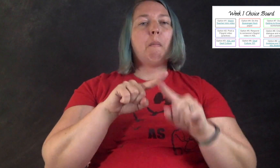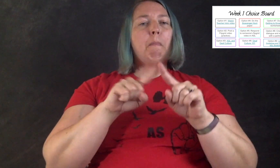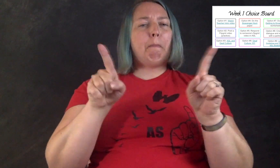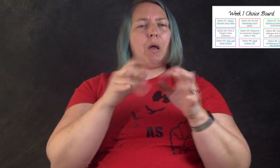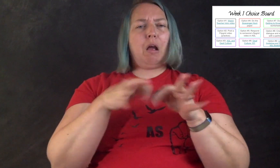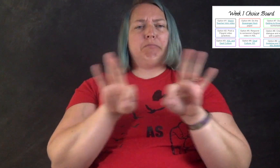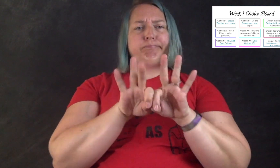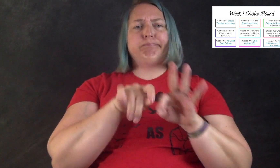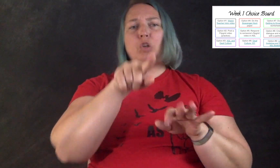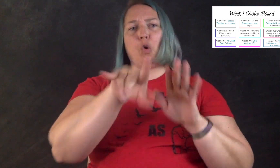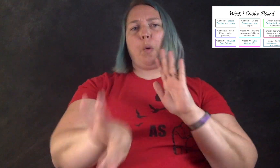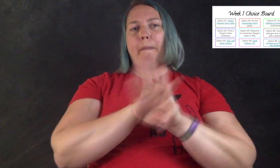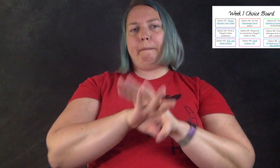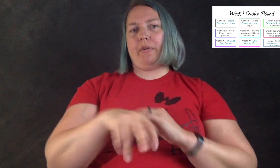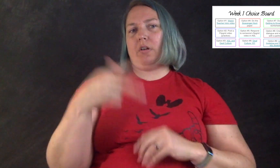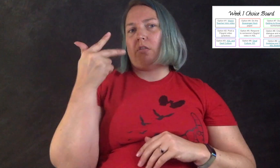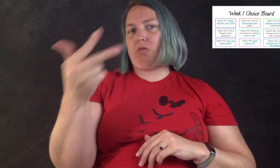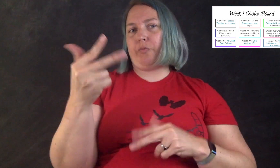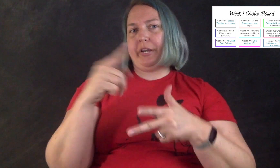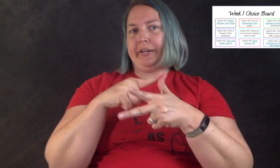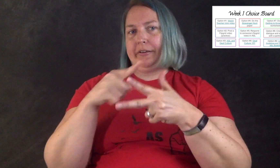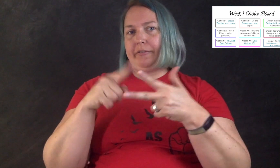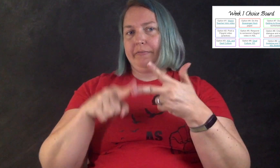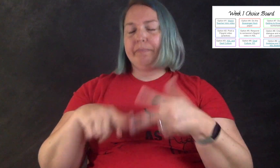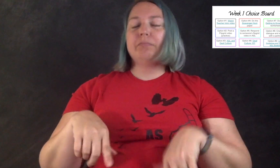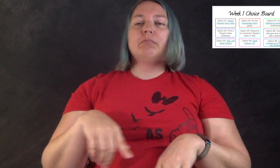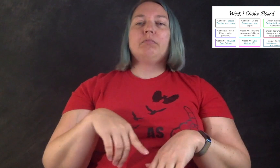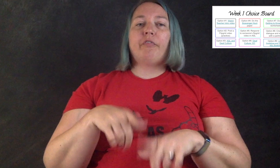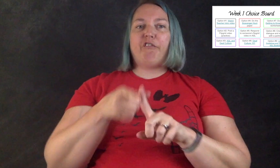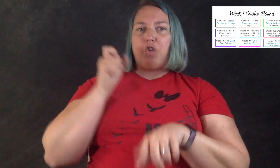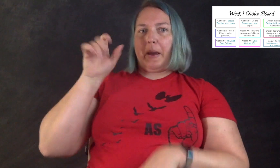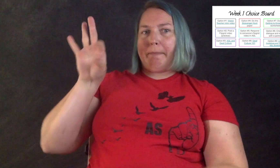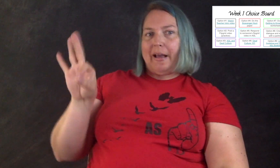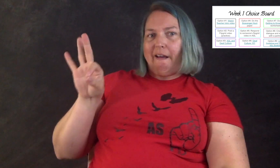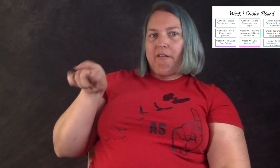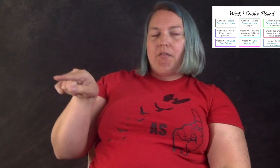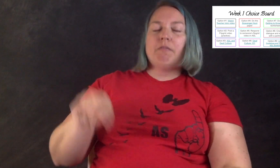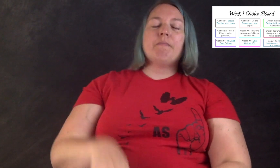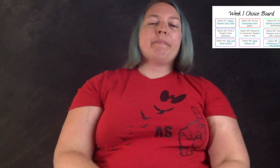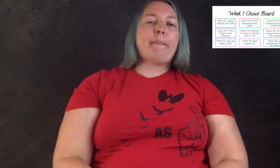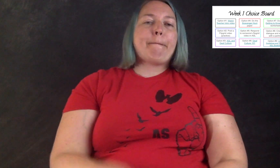But it's important that you pick 3 to do weekly from the 9 options given.